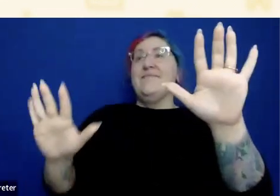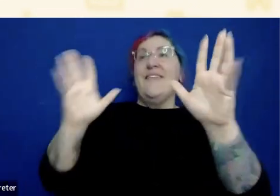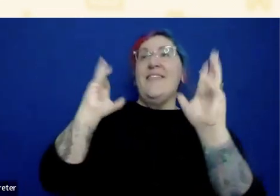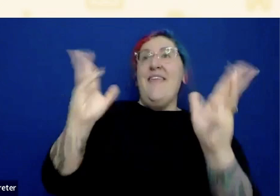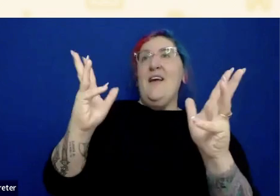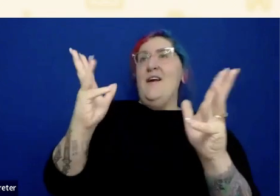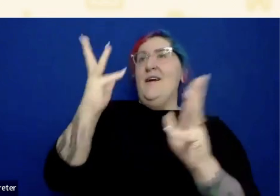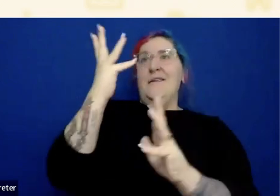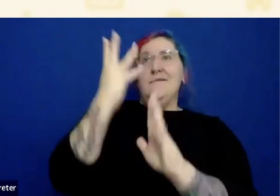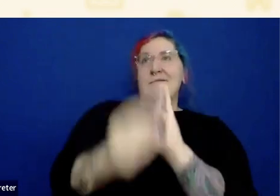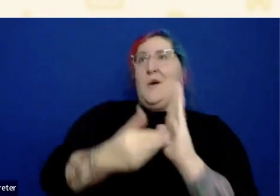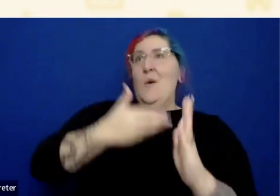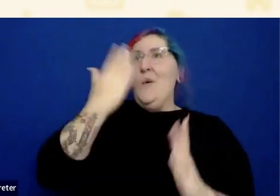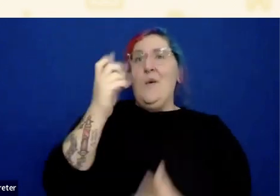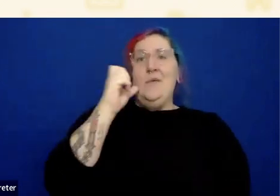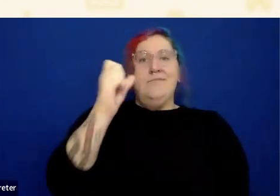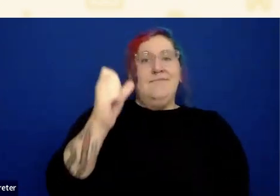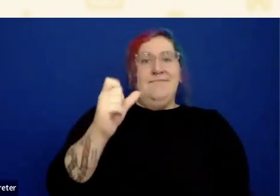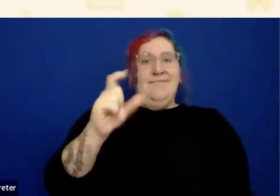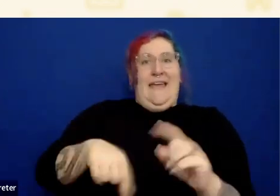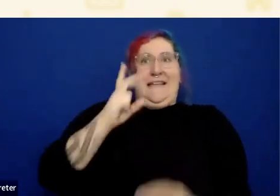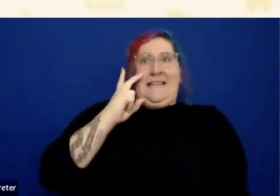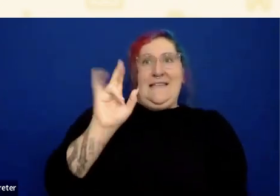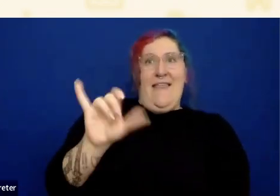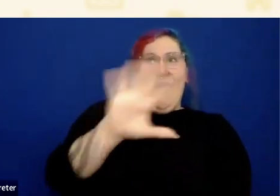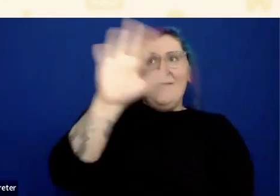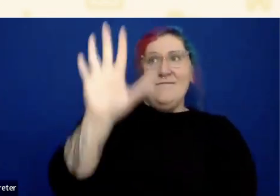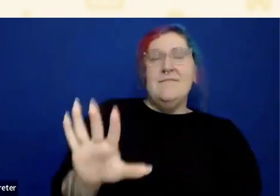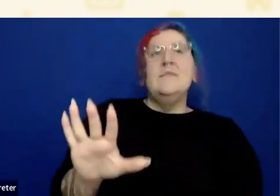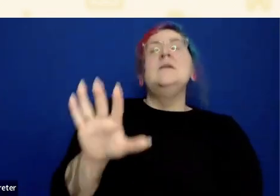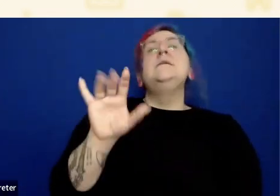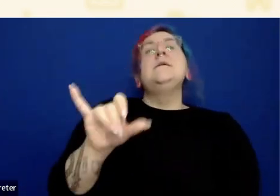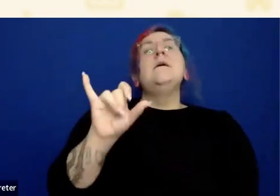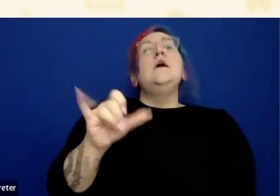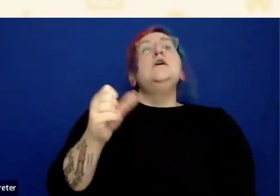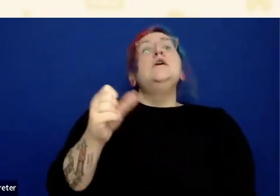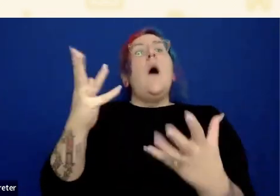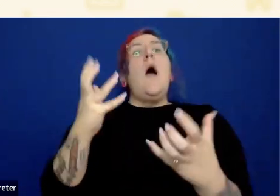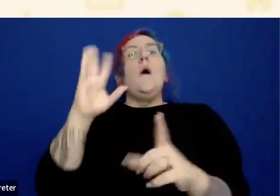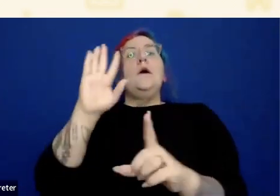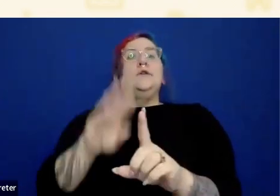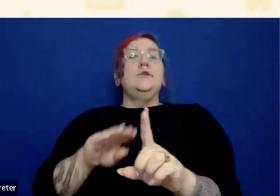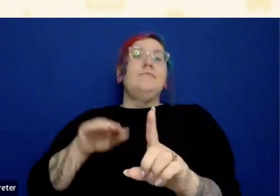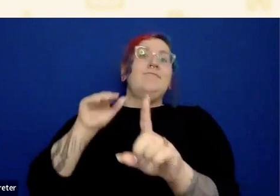Again, I only mentioned that just because there might be some people out there who have heard of screen readers,